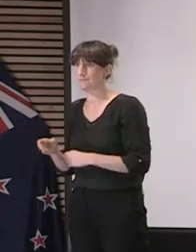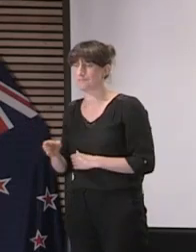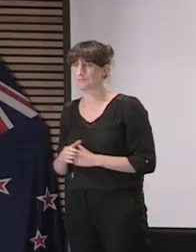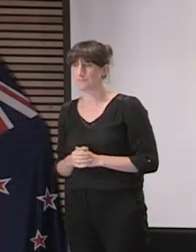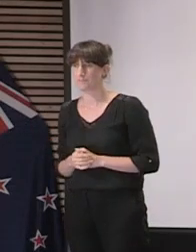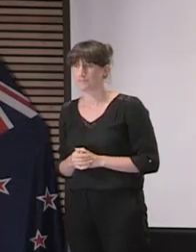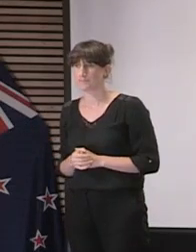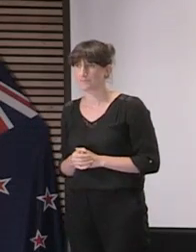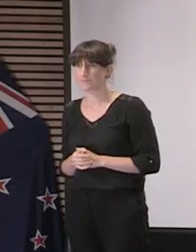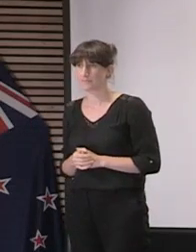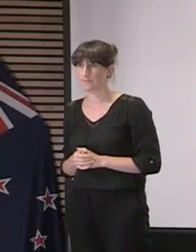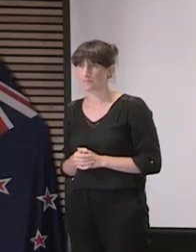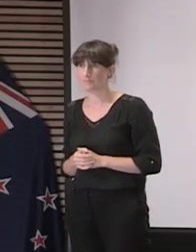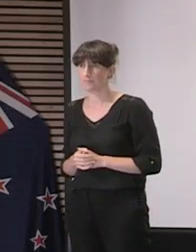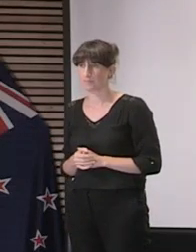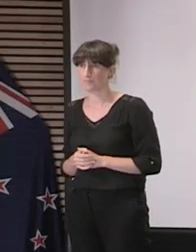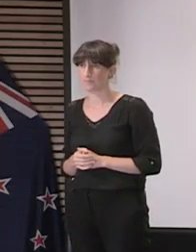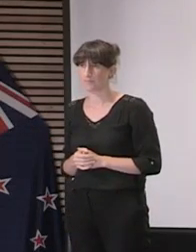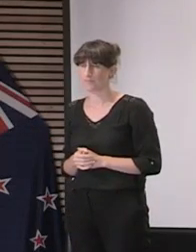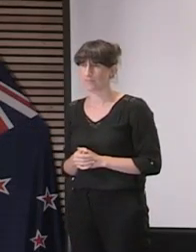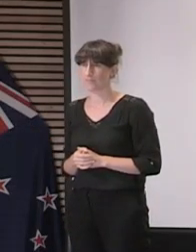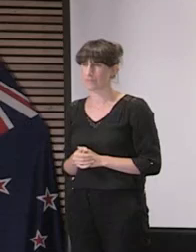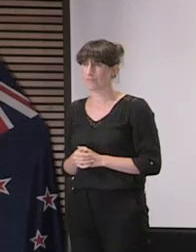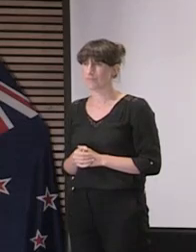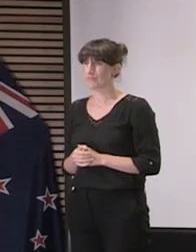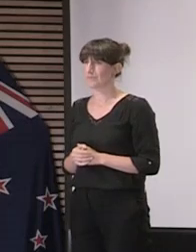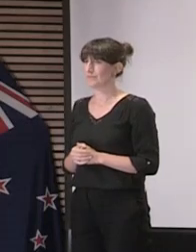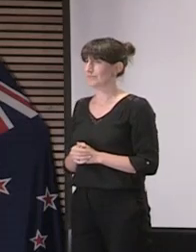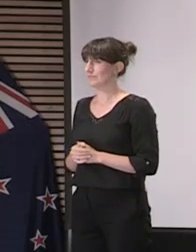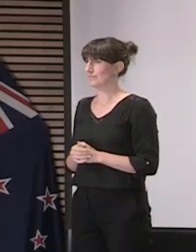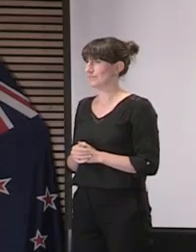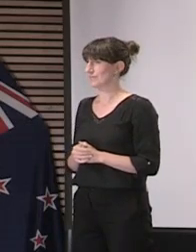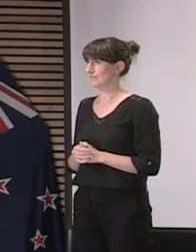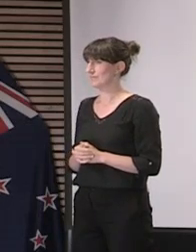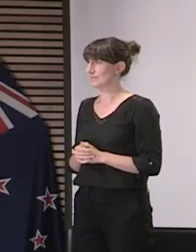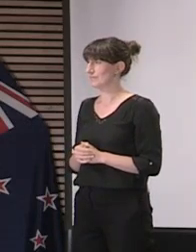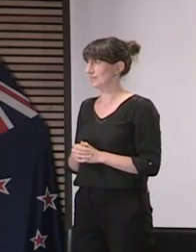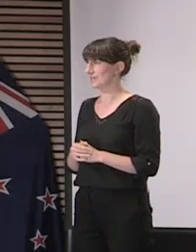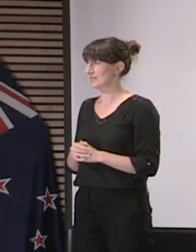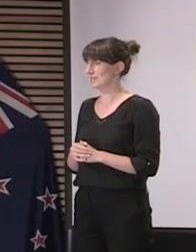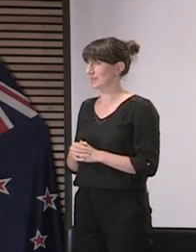the guidance. The prior guidance seemed to indicate